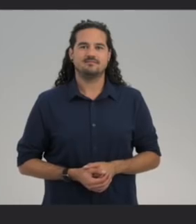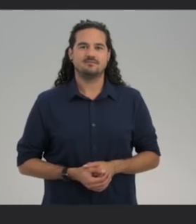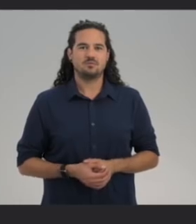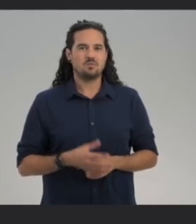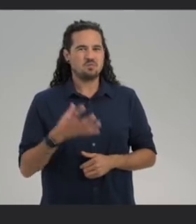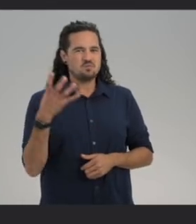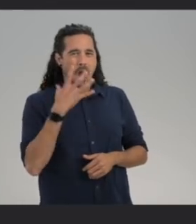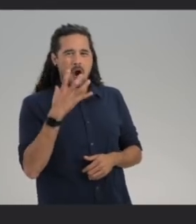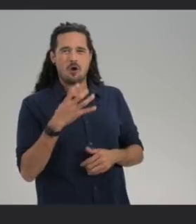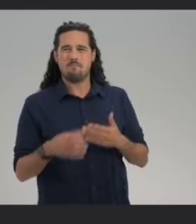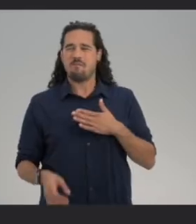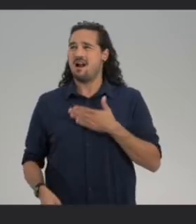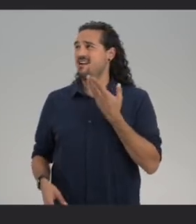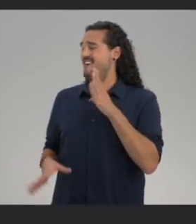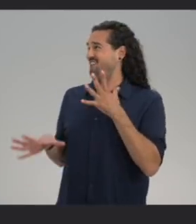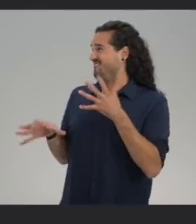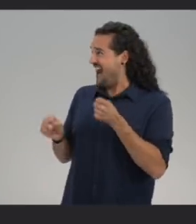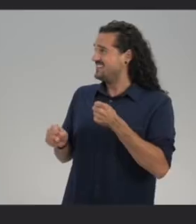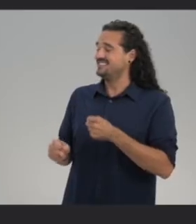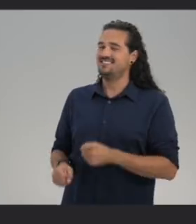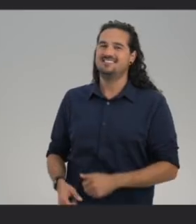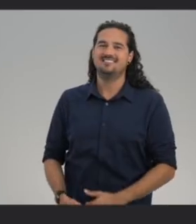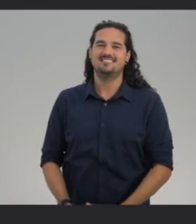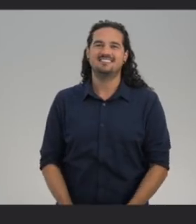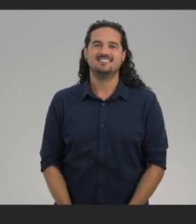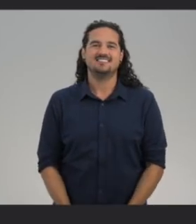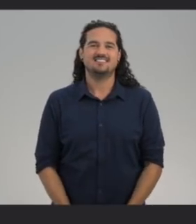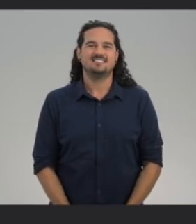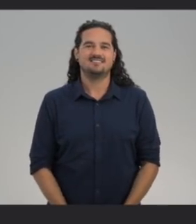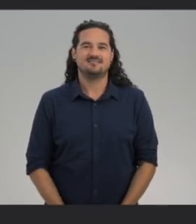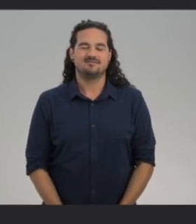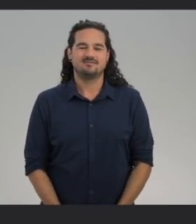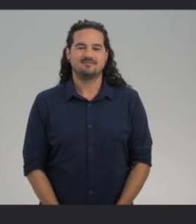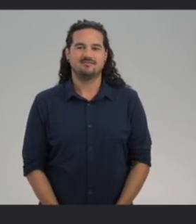[gasps] Whoa. Oh, my God. So fast! That's crazy.